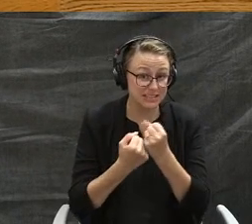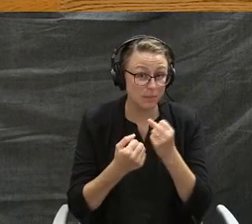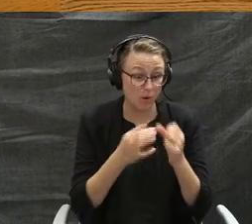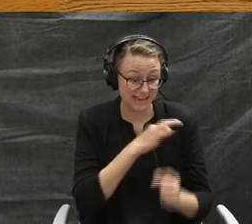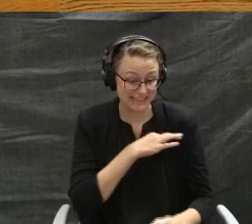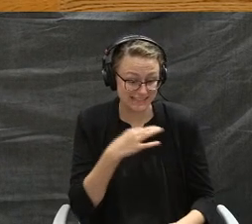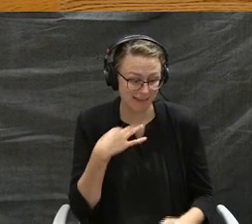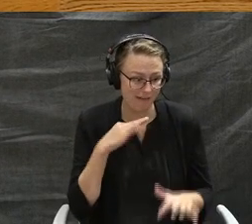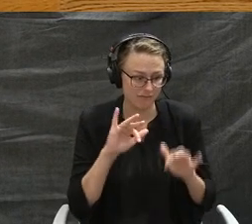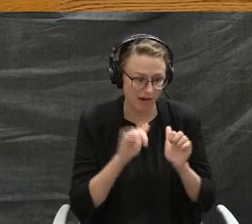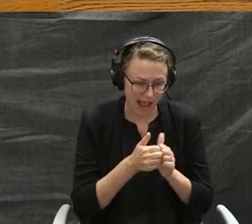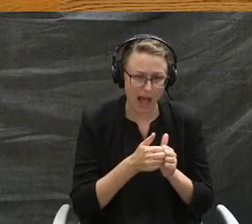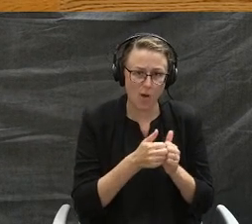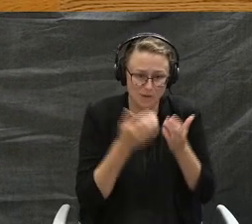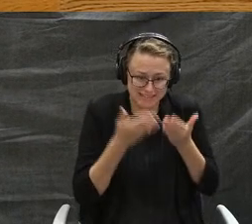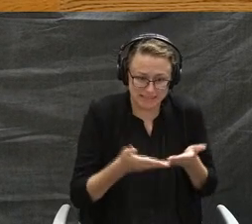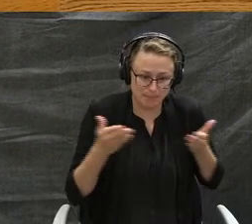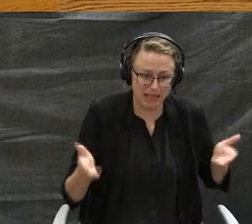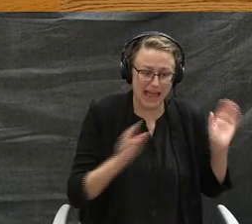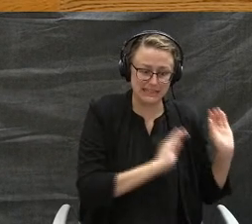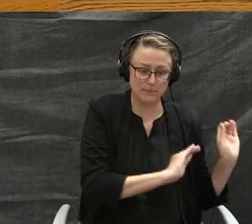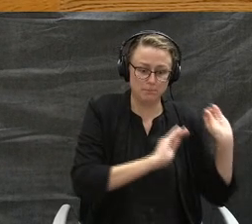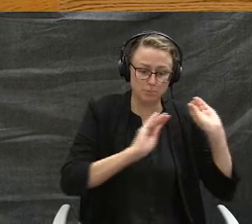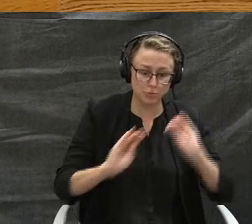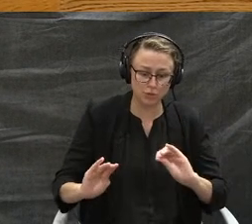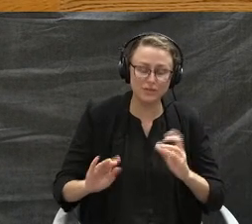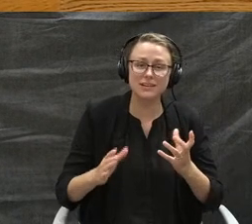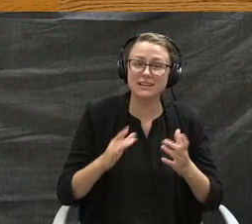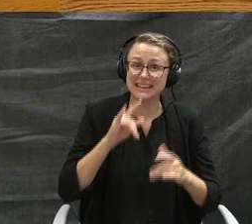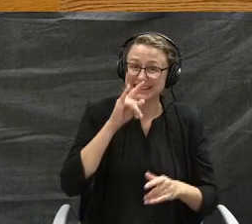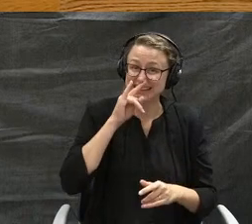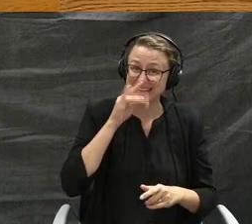required to bring their things home in the evening since it's